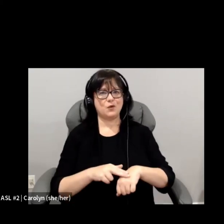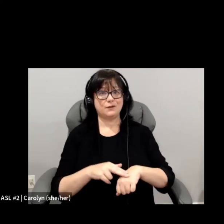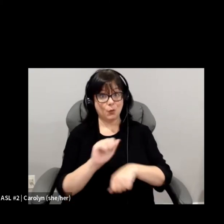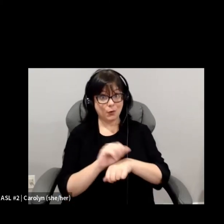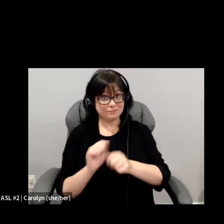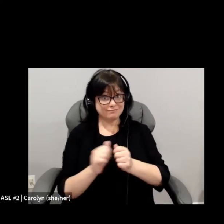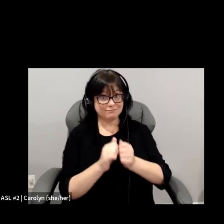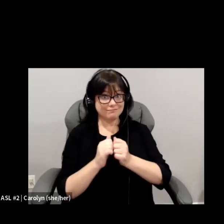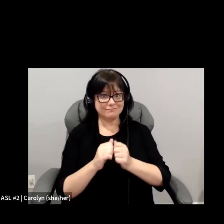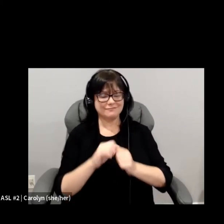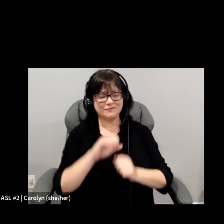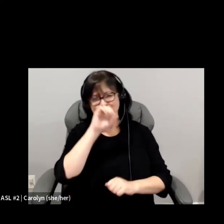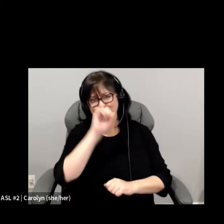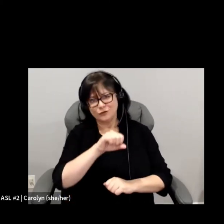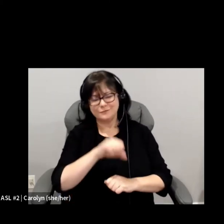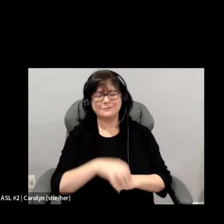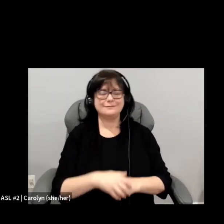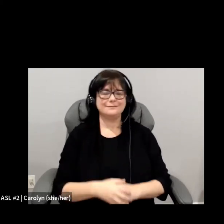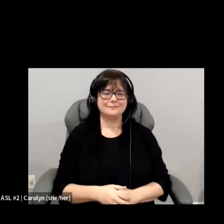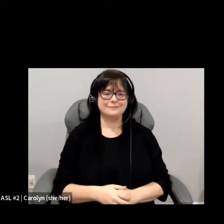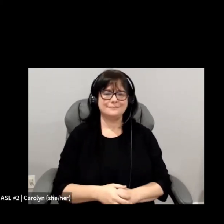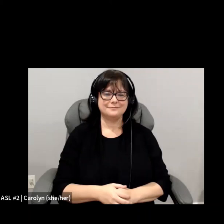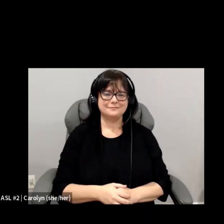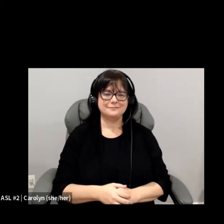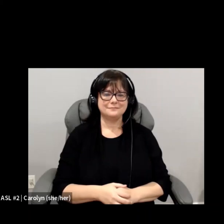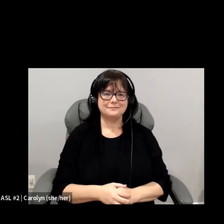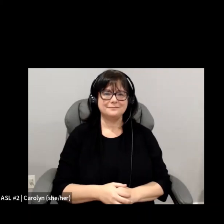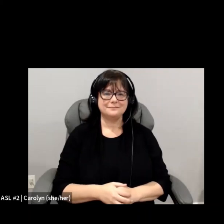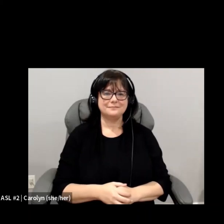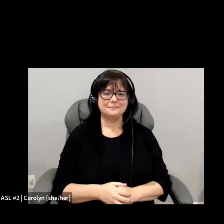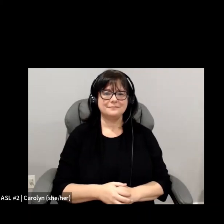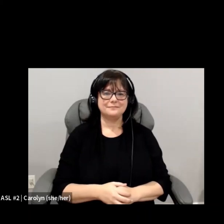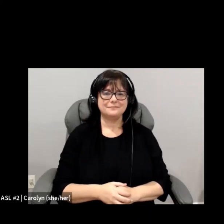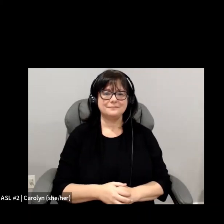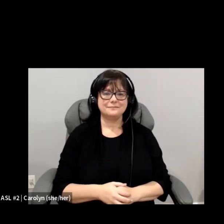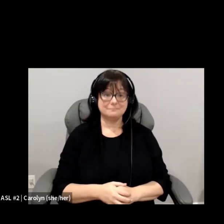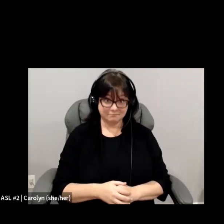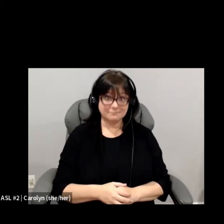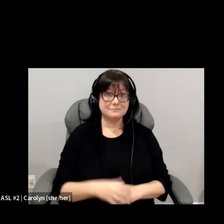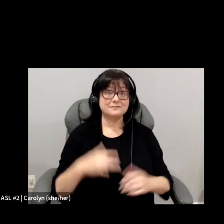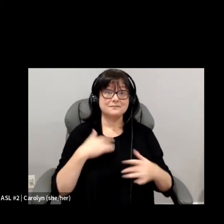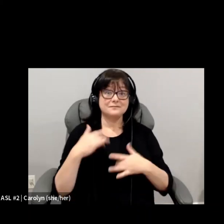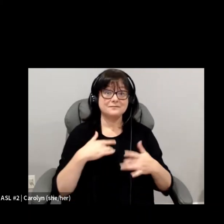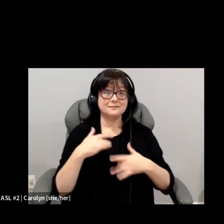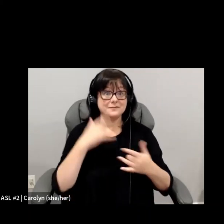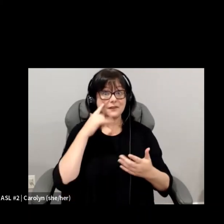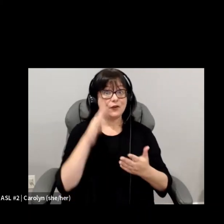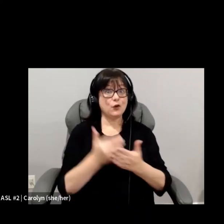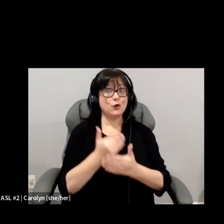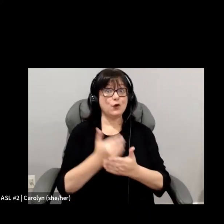I'M EXCITED FOR OUR NEW BOARD MEMBERS.